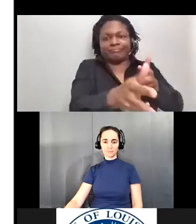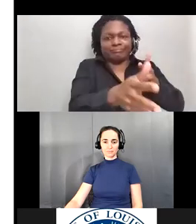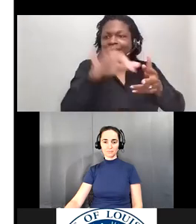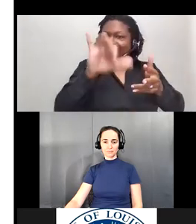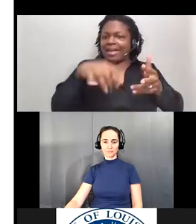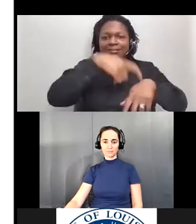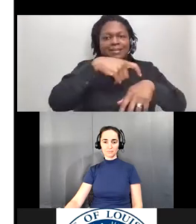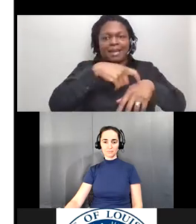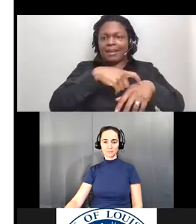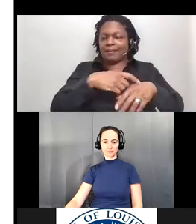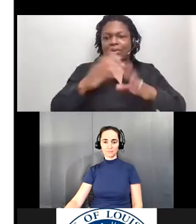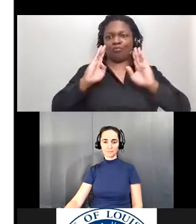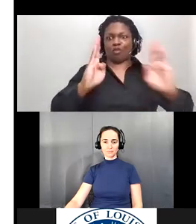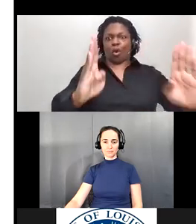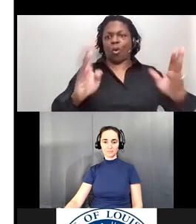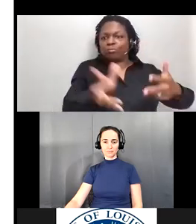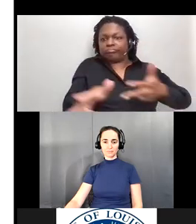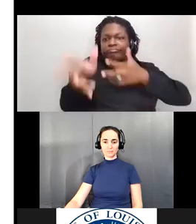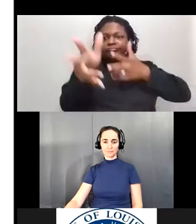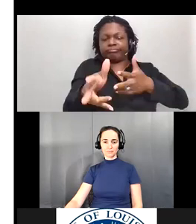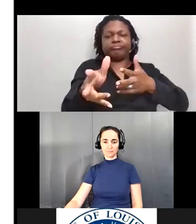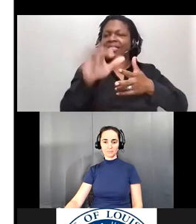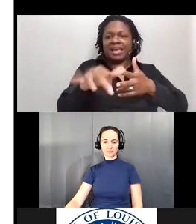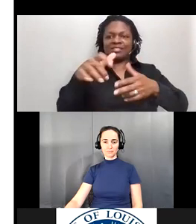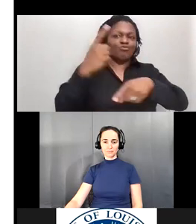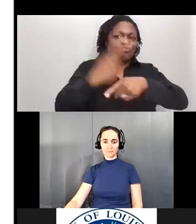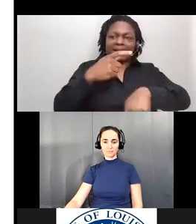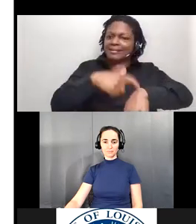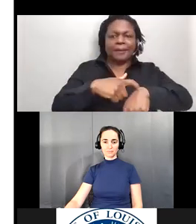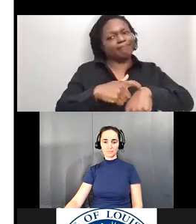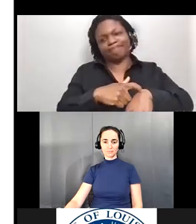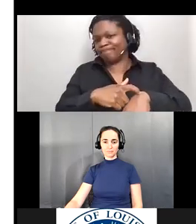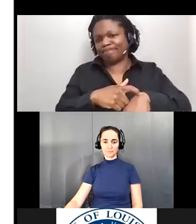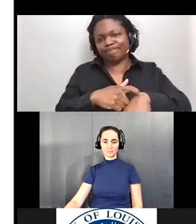that's important because if if we know 16:00:00 that there is we, there is a process